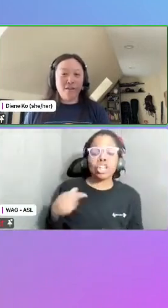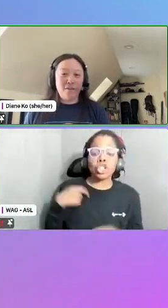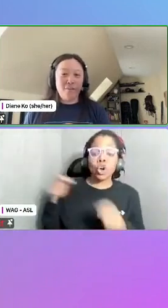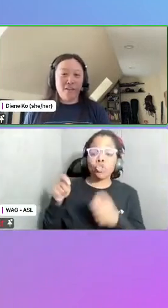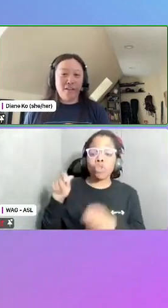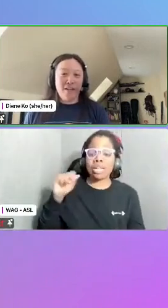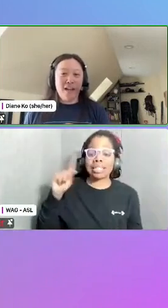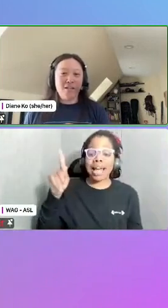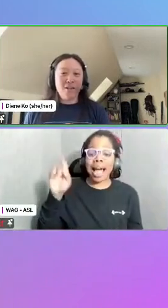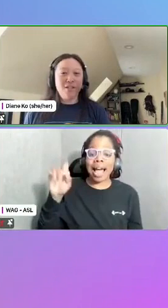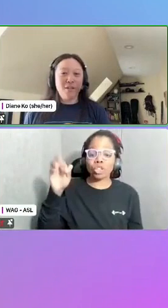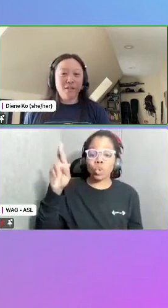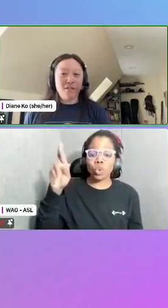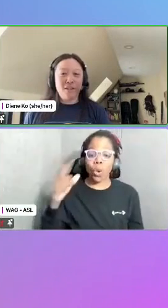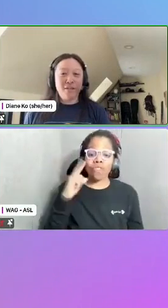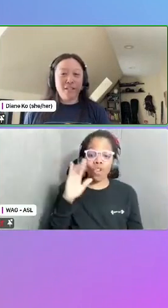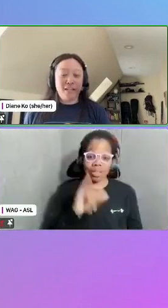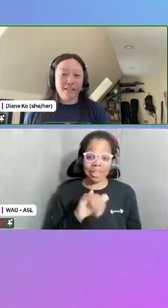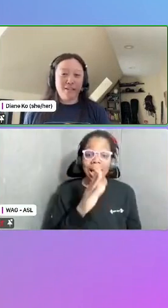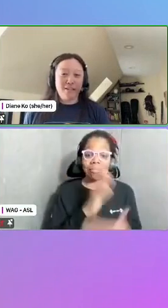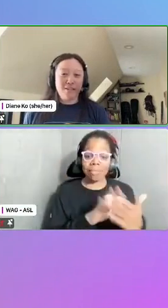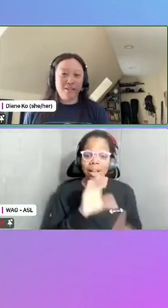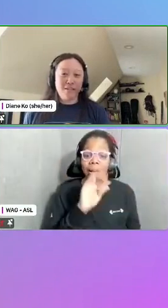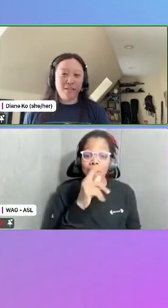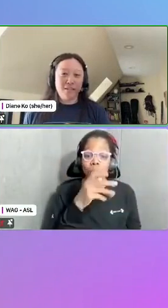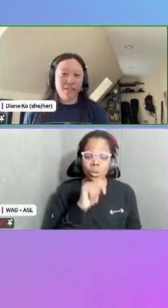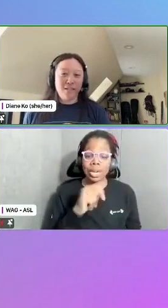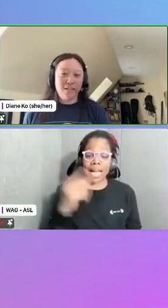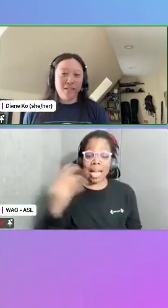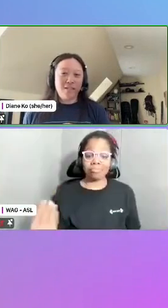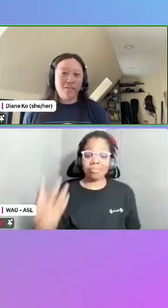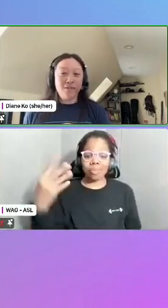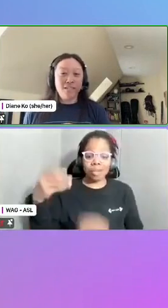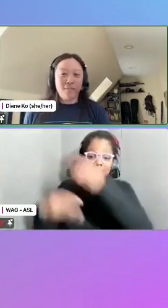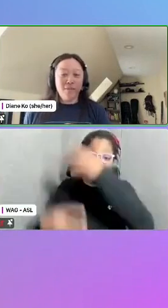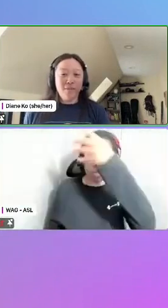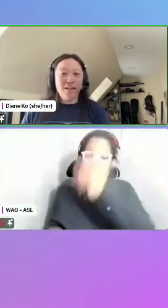around this. where Second, knowing component might be used. This can be difficult in React, which makes